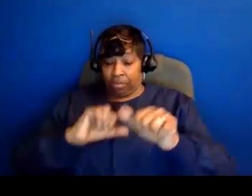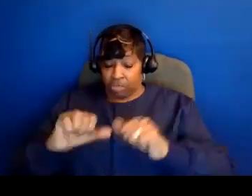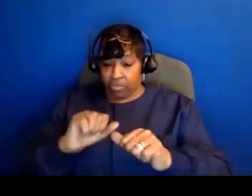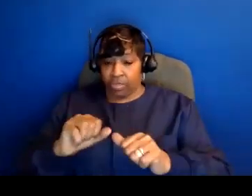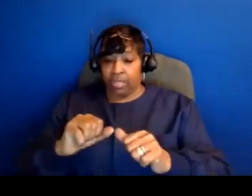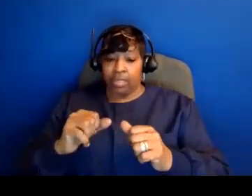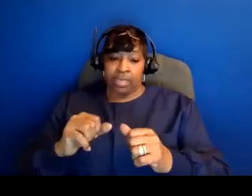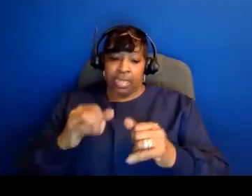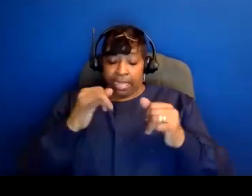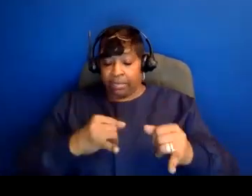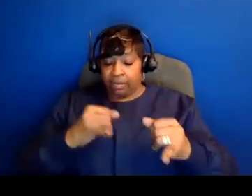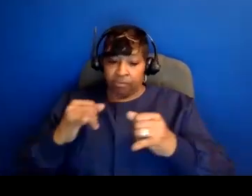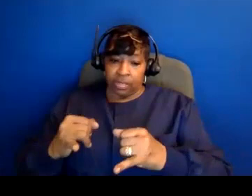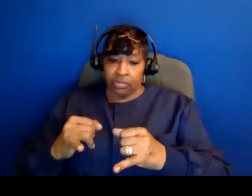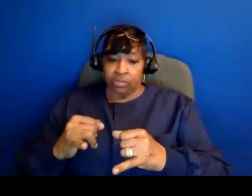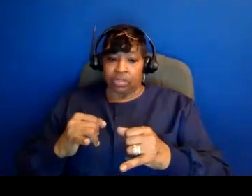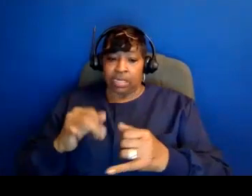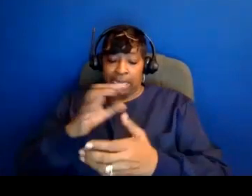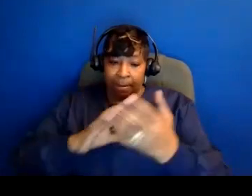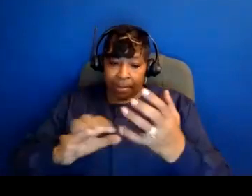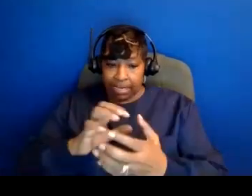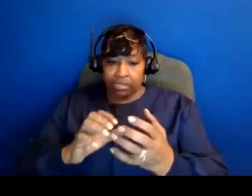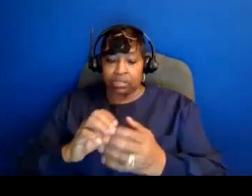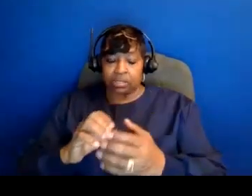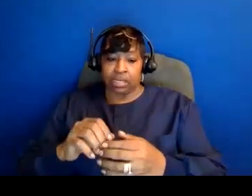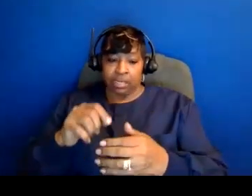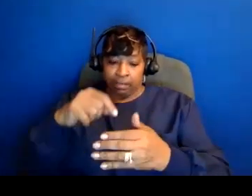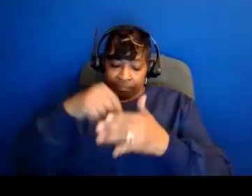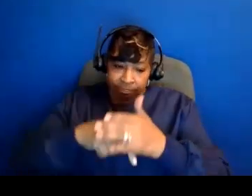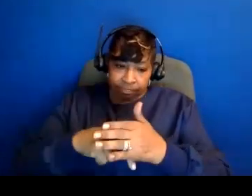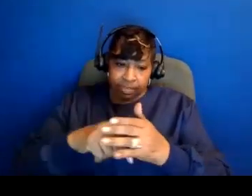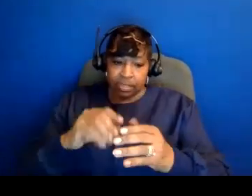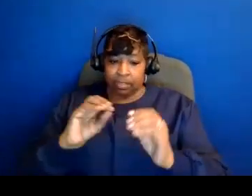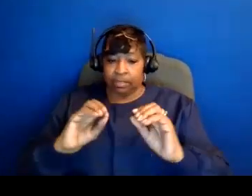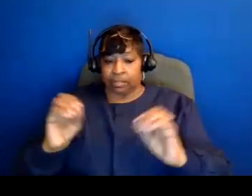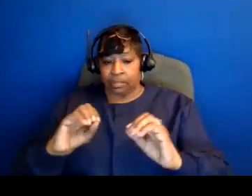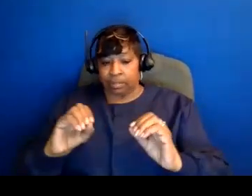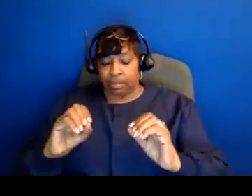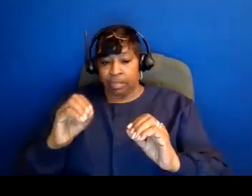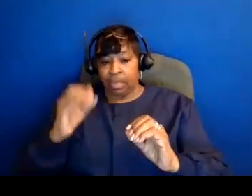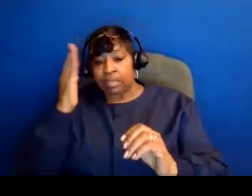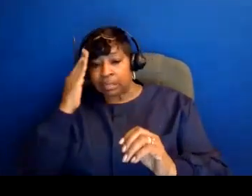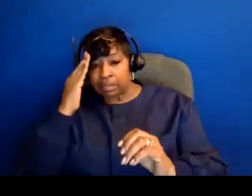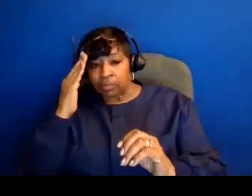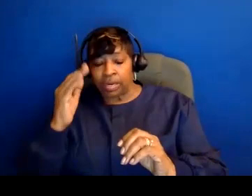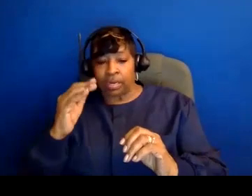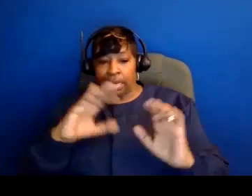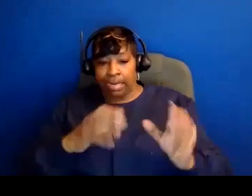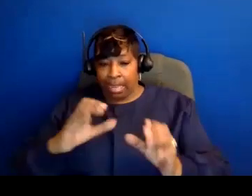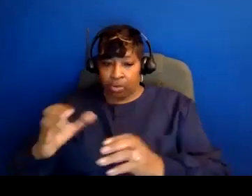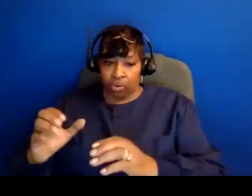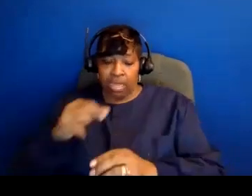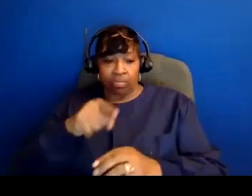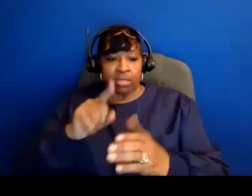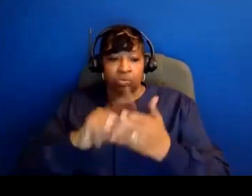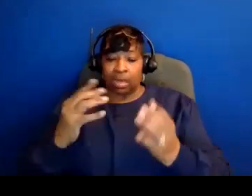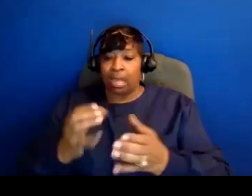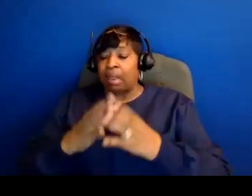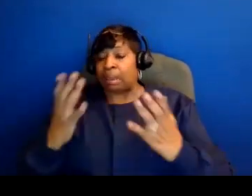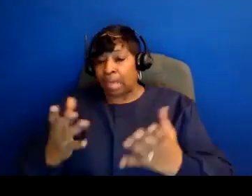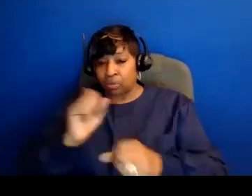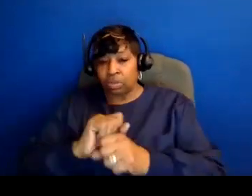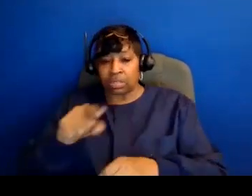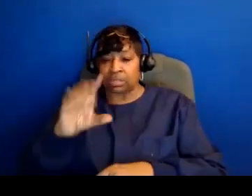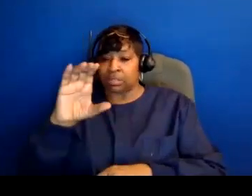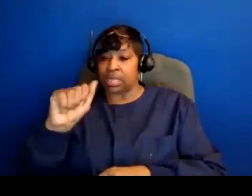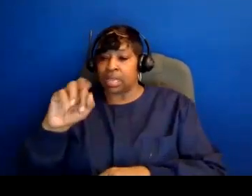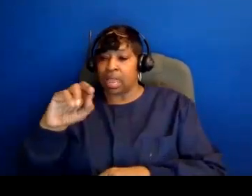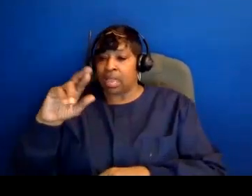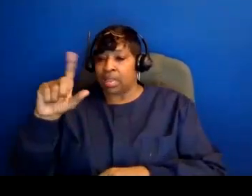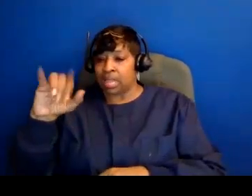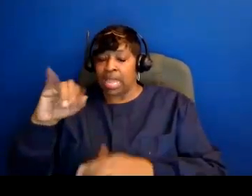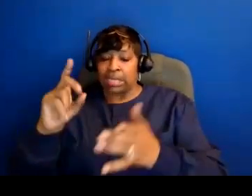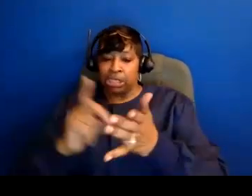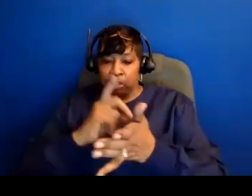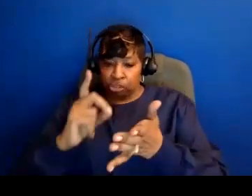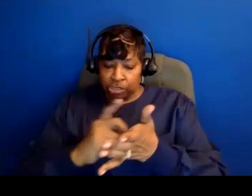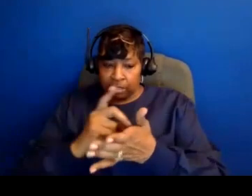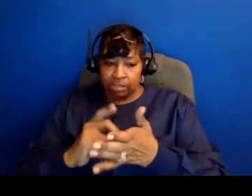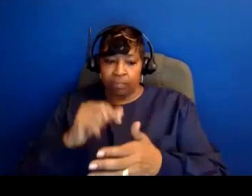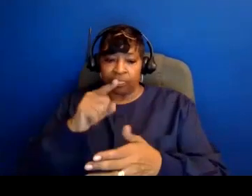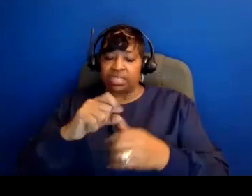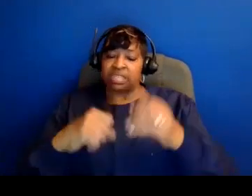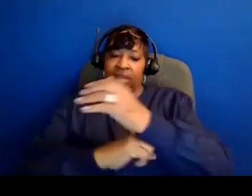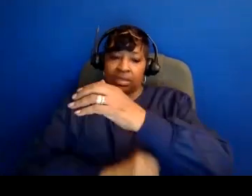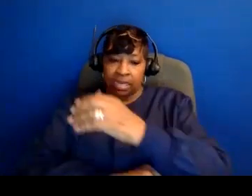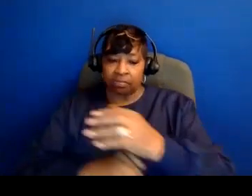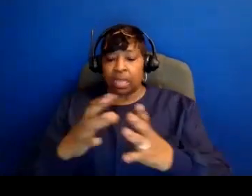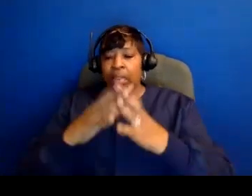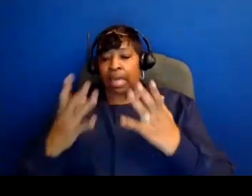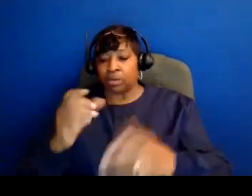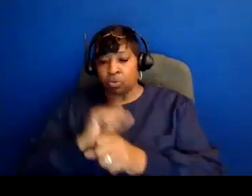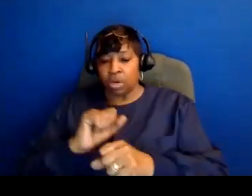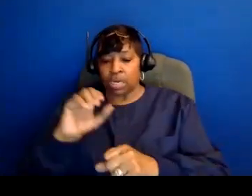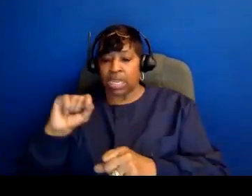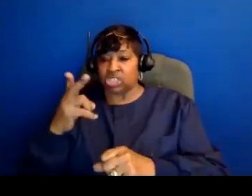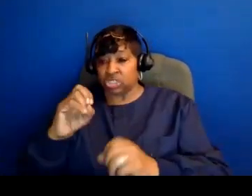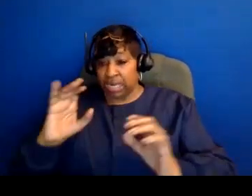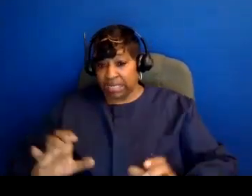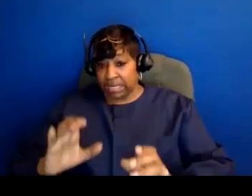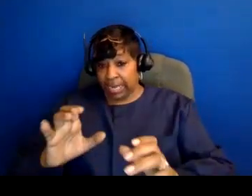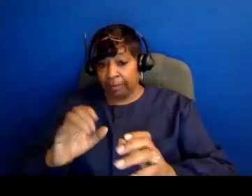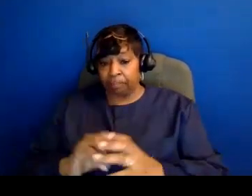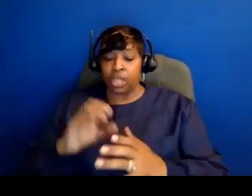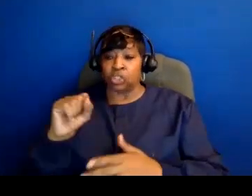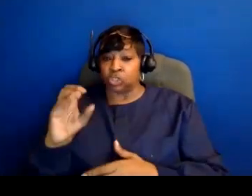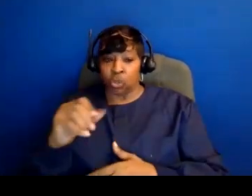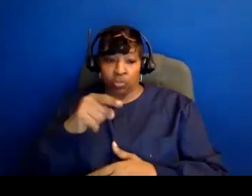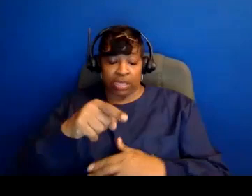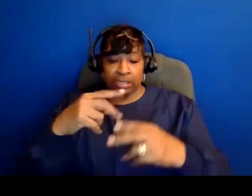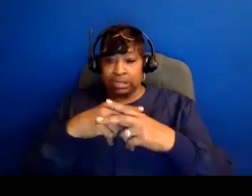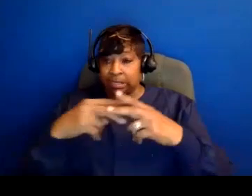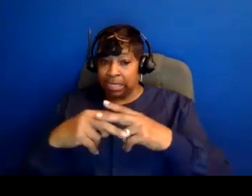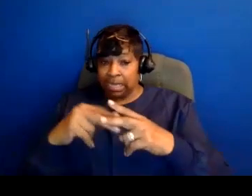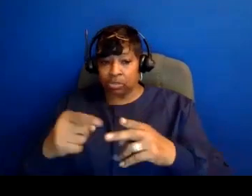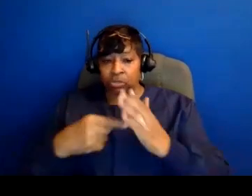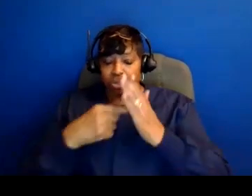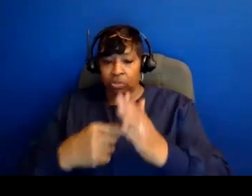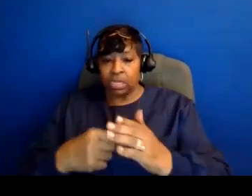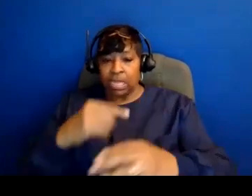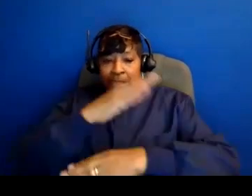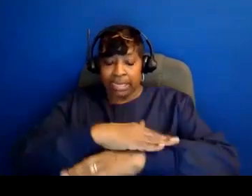lauravanpuymbrouck: People's explicit and implicit attitudes do not always align because explicit and implicit attitudes operate differently, and because they are measured because they are measured differently and can be independent of one another. Any individual's combination of explicit and implicit biases can be organized into 4 different categories.